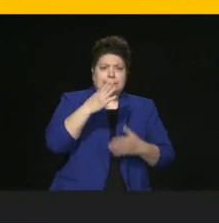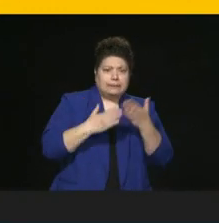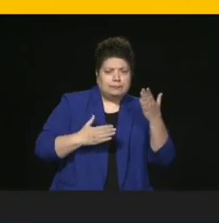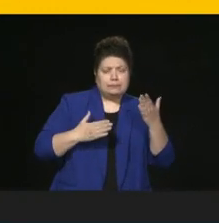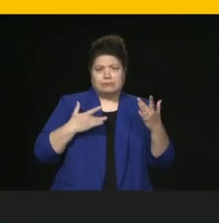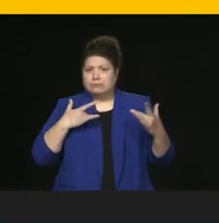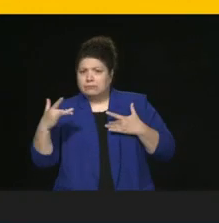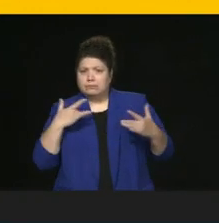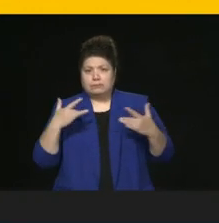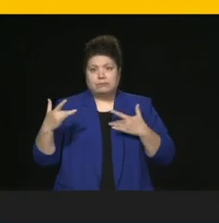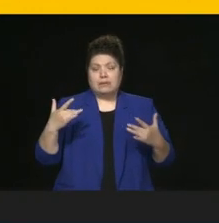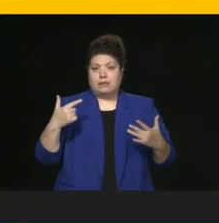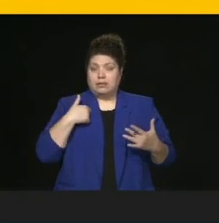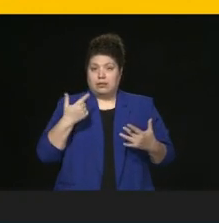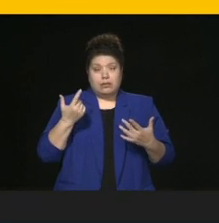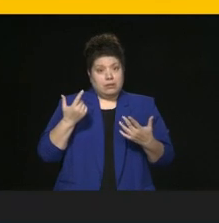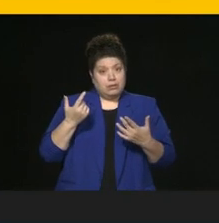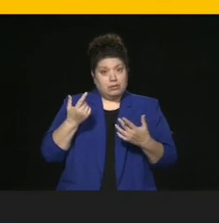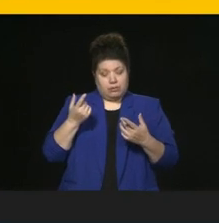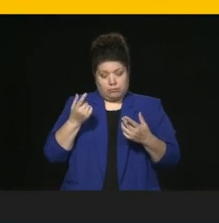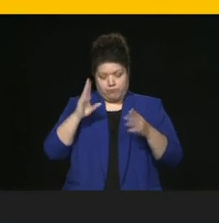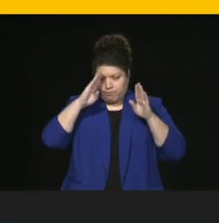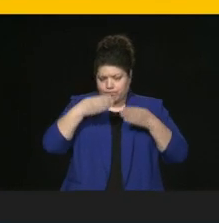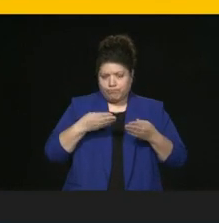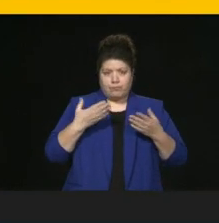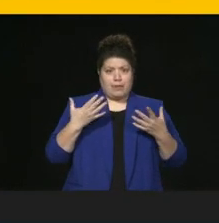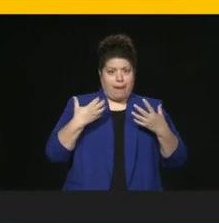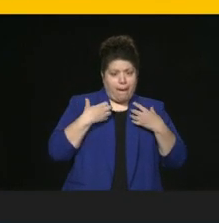AND FOR THOSE WHO WERE WORRIED